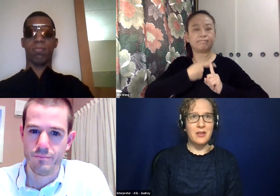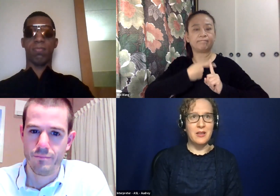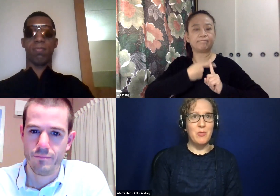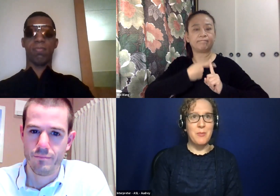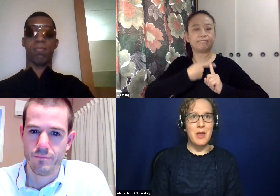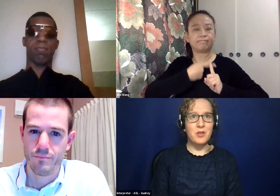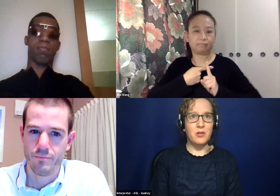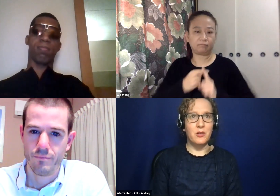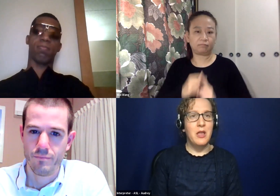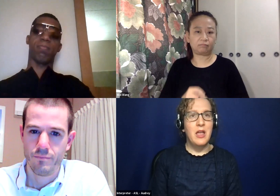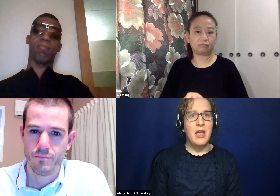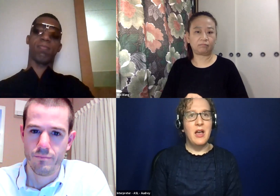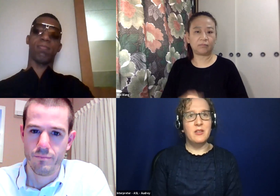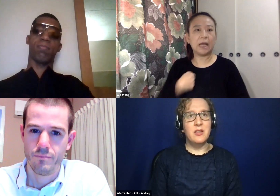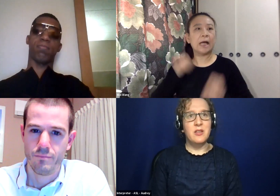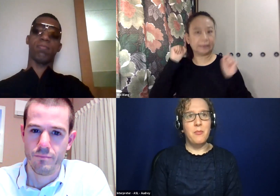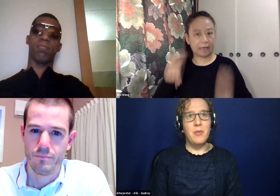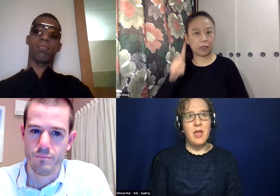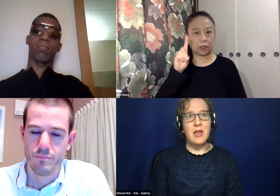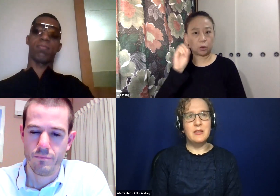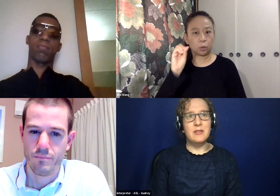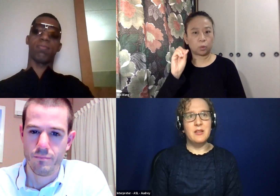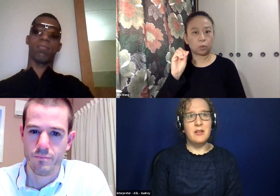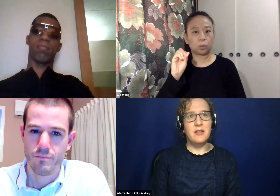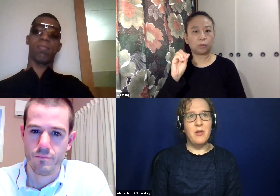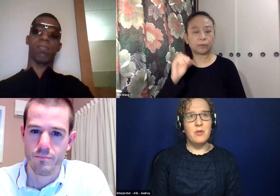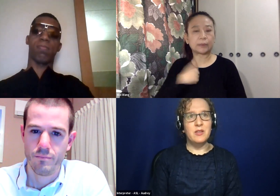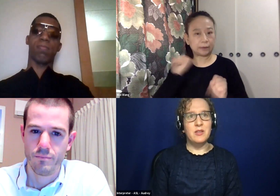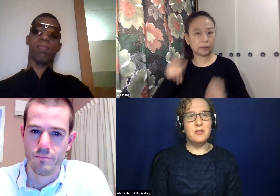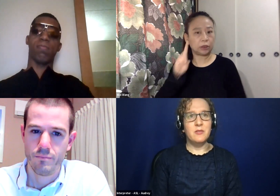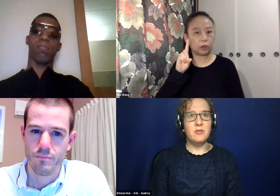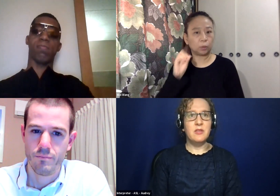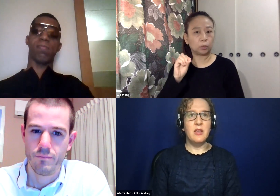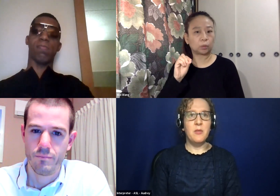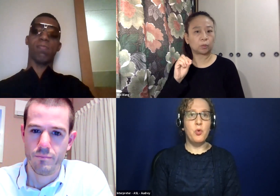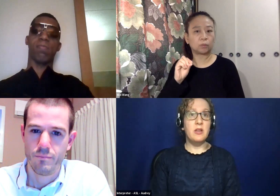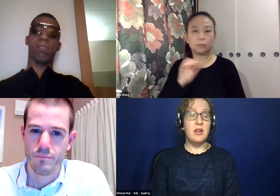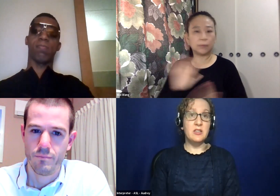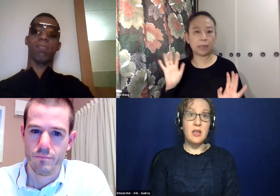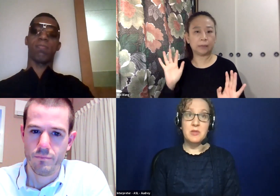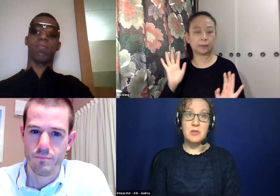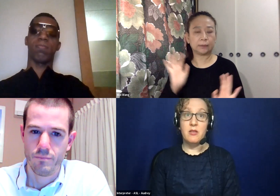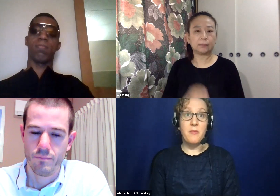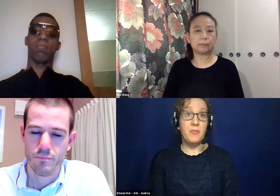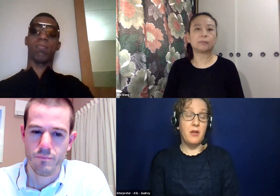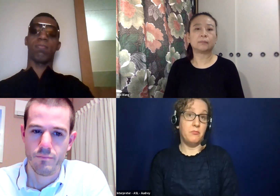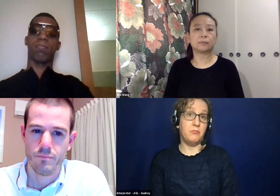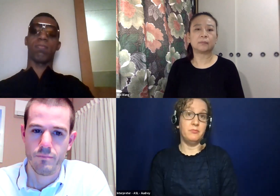Suddenly I was a mentor to them, and that was important and I just kept telling them that